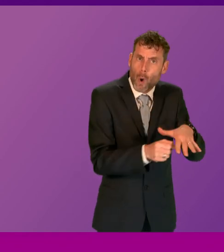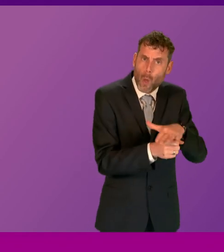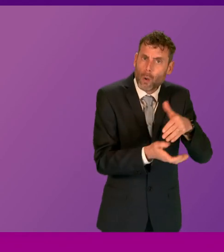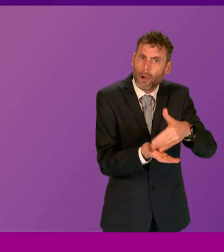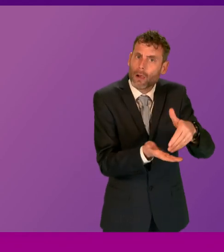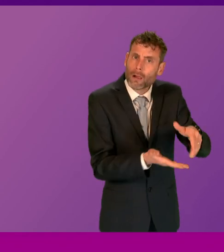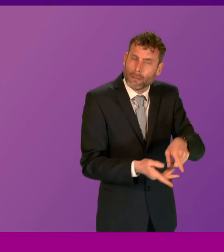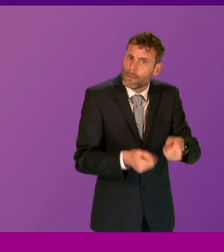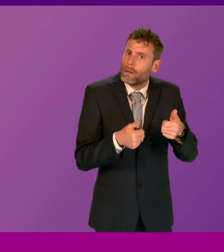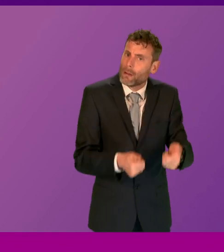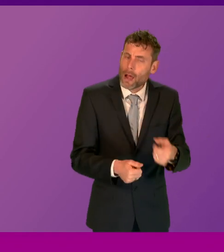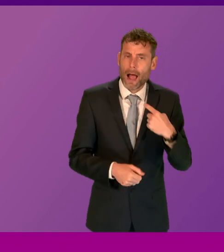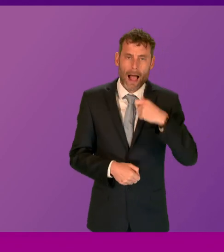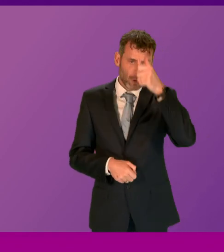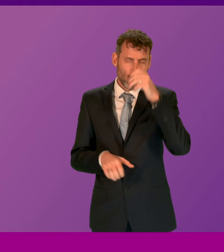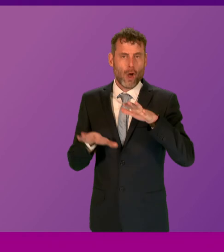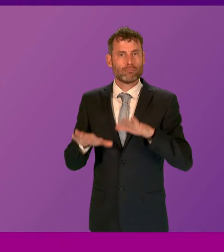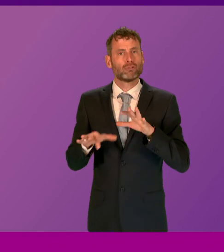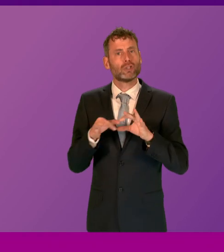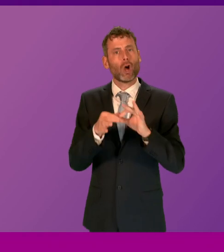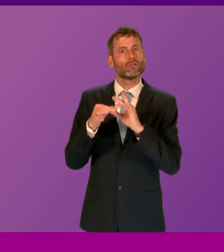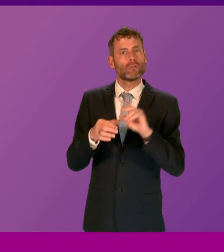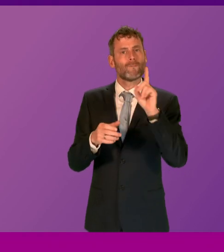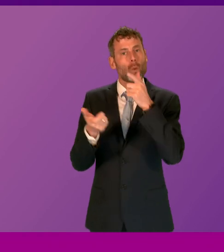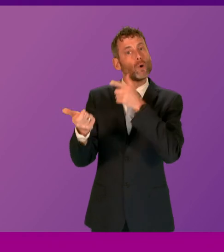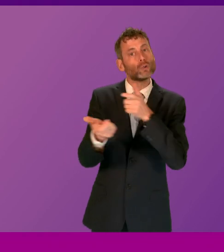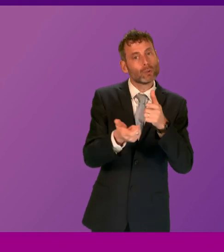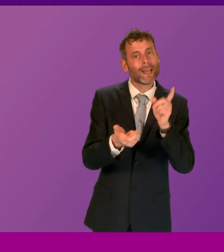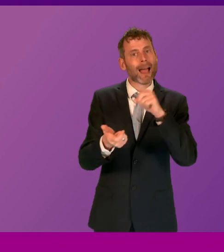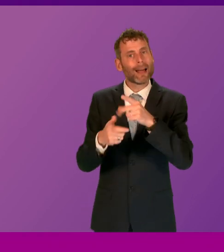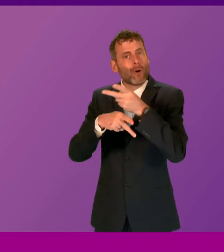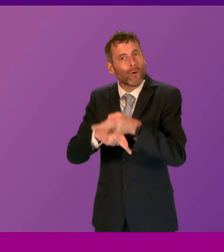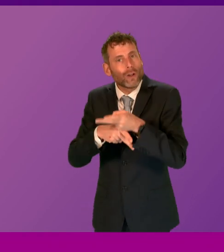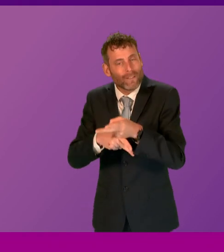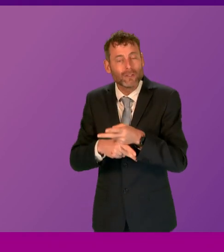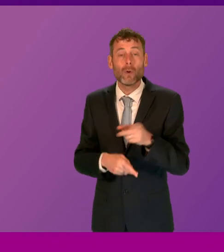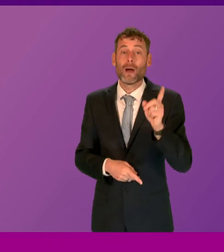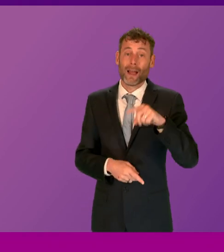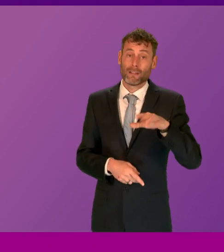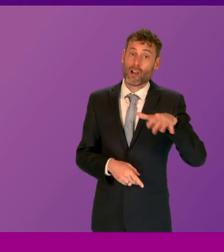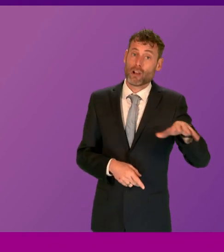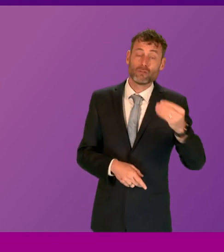I note the work of the British Association for Shooting and Conservation and the Country Food Trust, which are in Parliament this week.